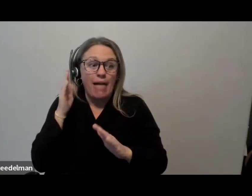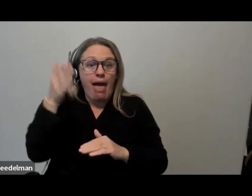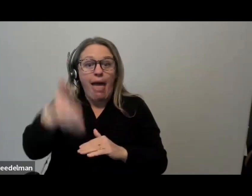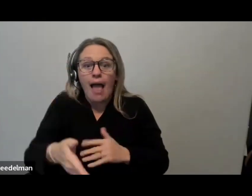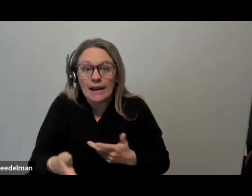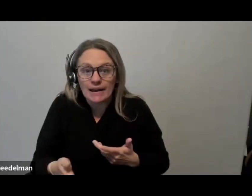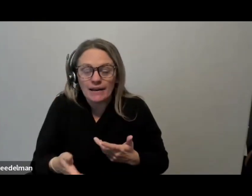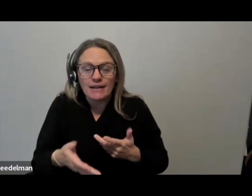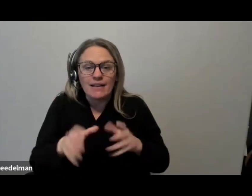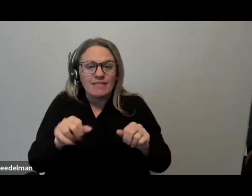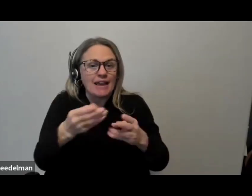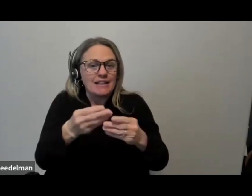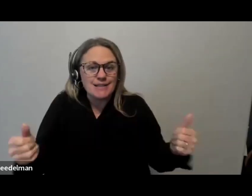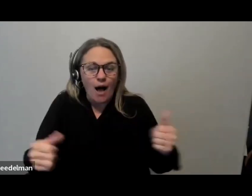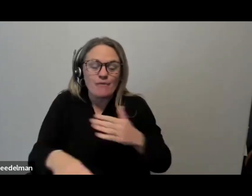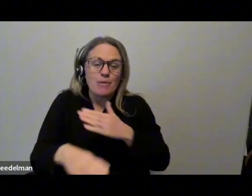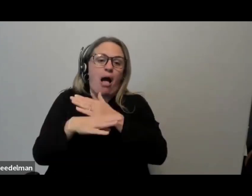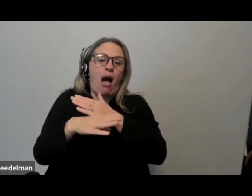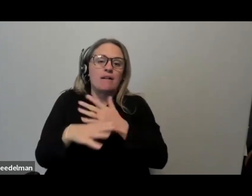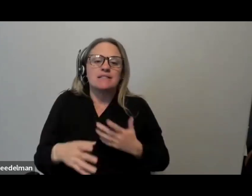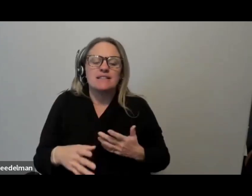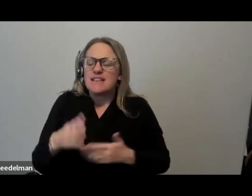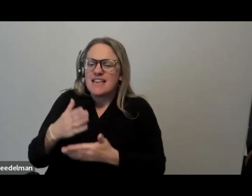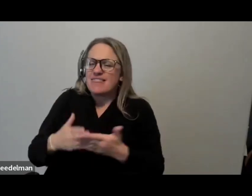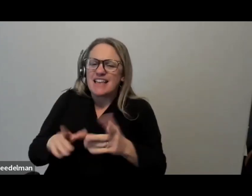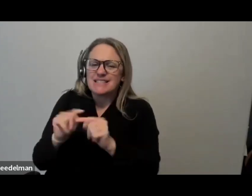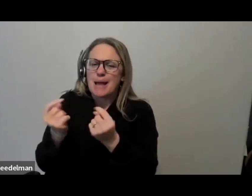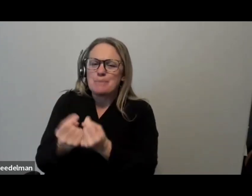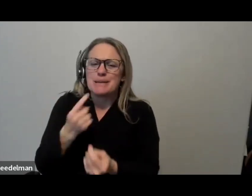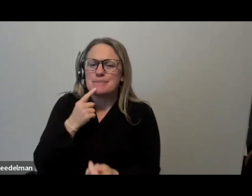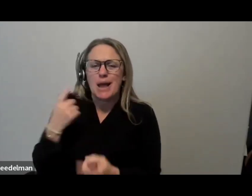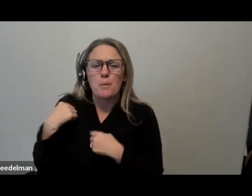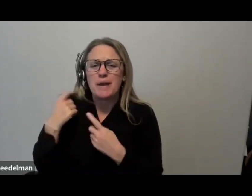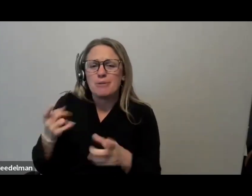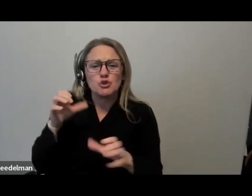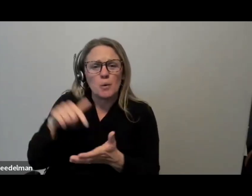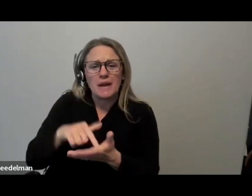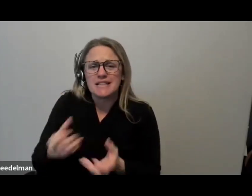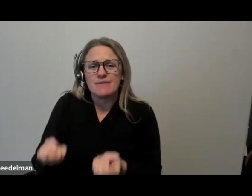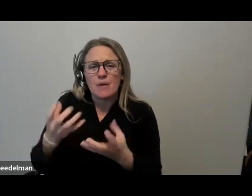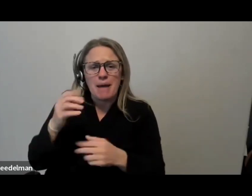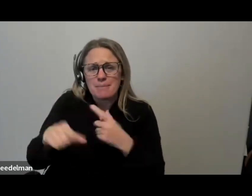But then there's some teams who are like, hey, we've been doing this for years. We get it. Like let's see the nuance, let's hear